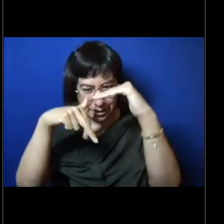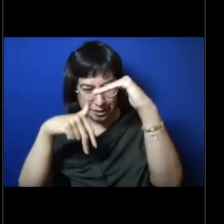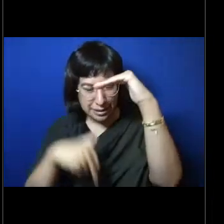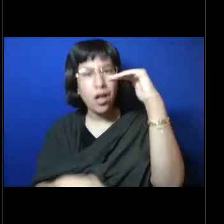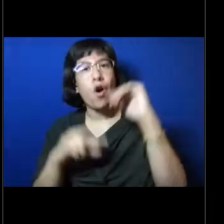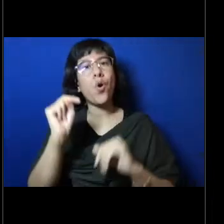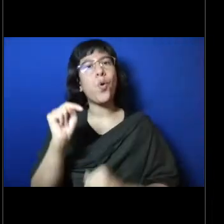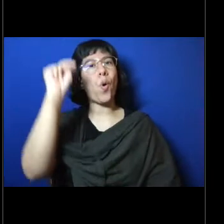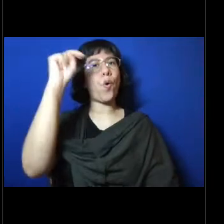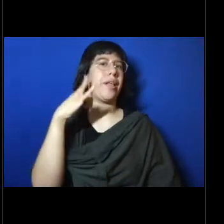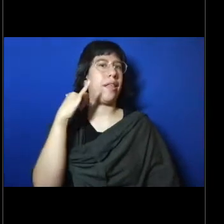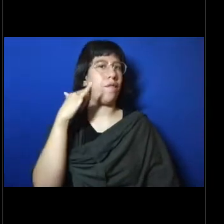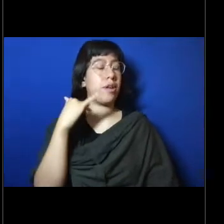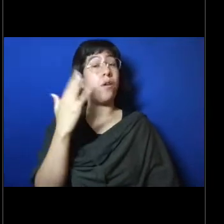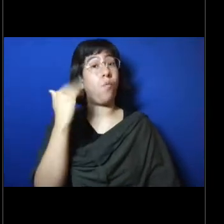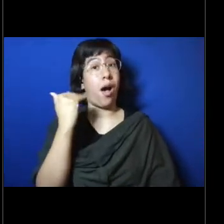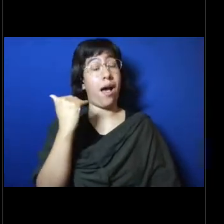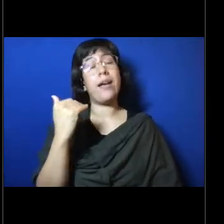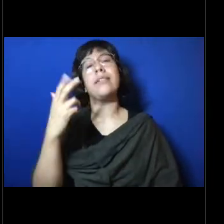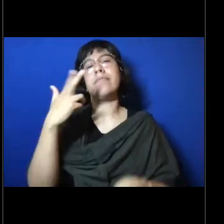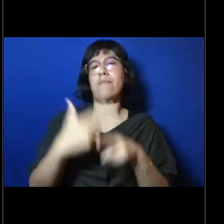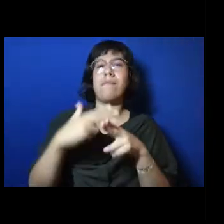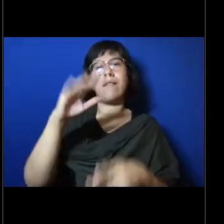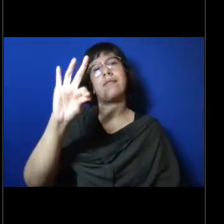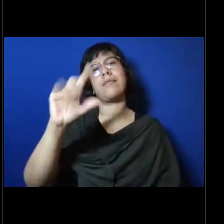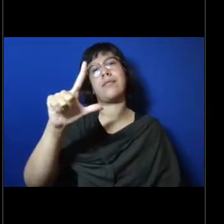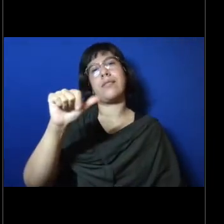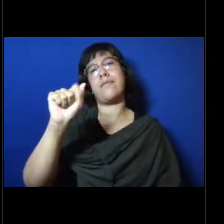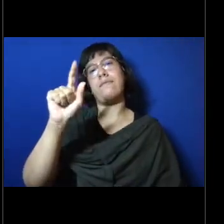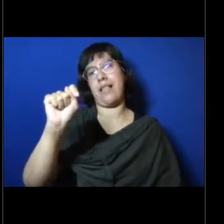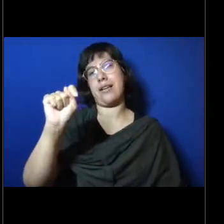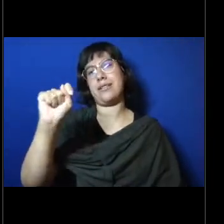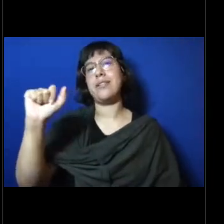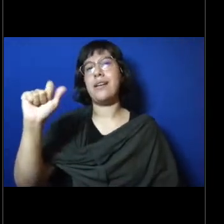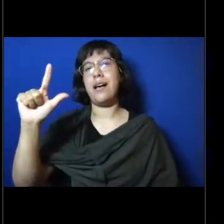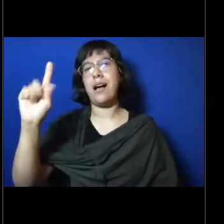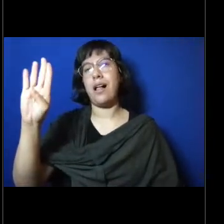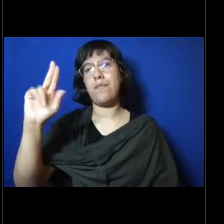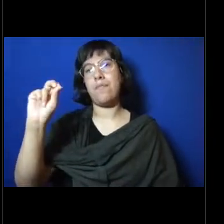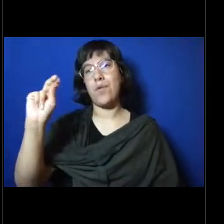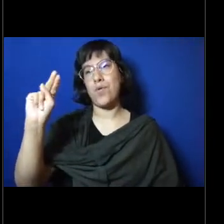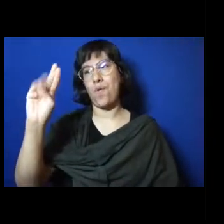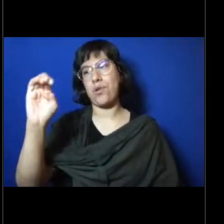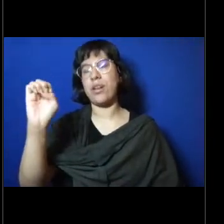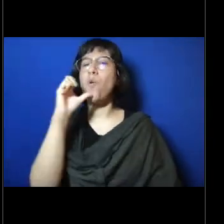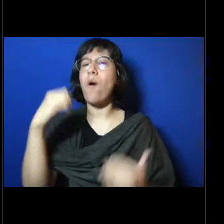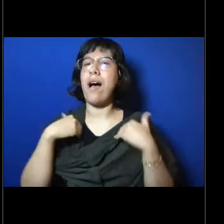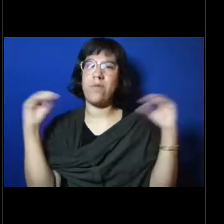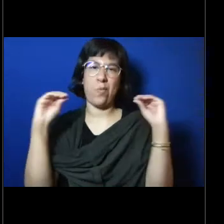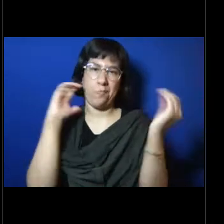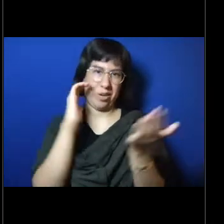and which is where the flat abalone exists and that's why I have no pictures of the flat abalone. Maybe if I do this in the future I'll have one.